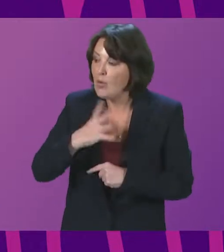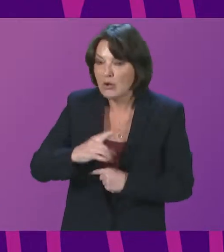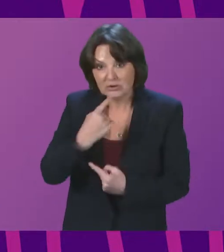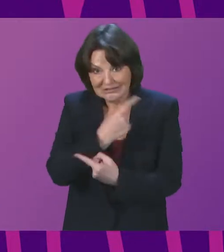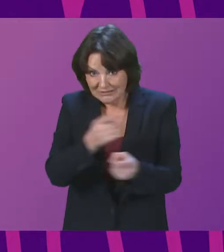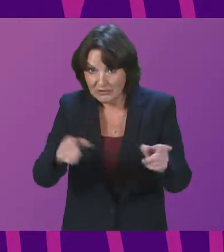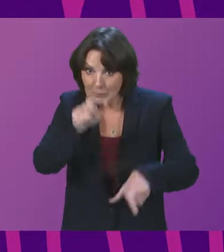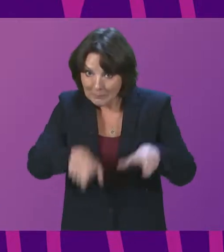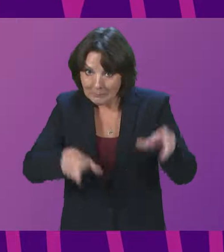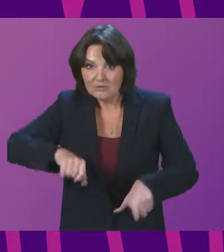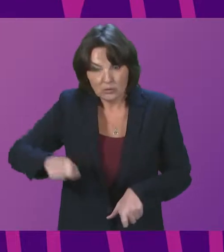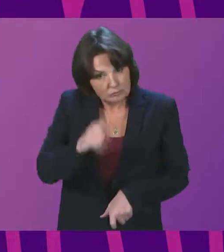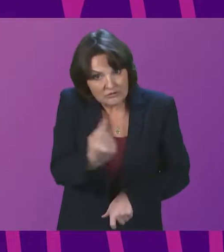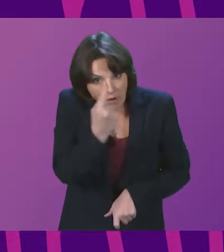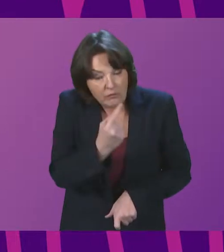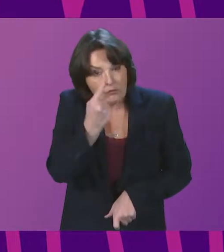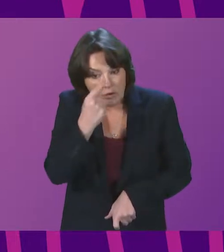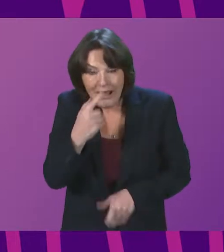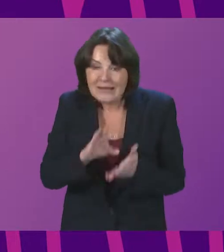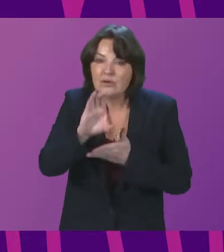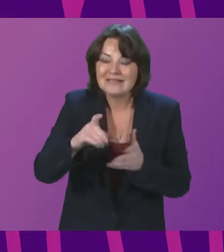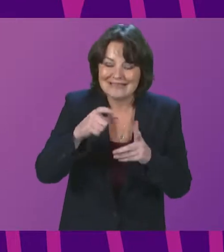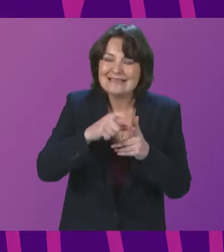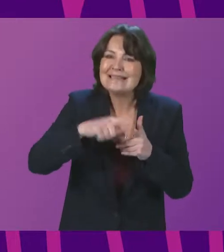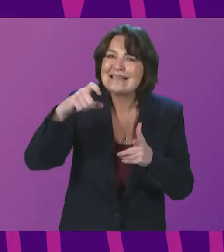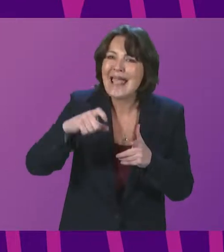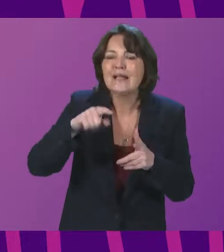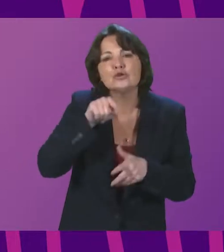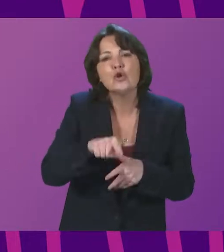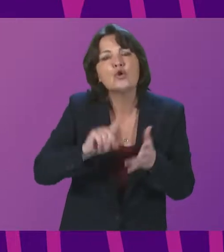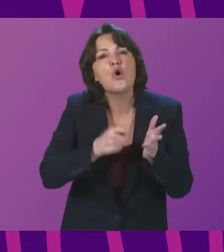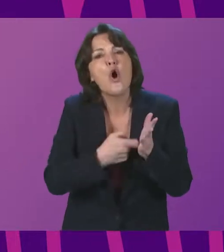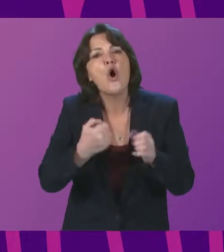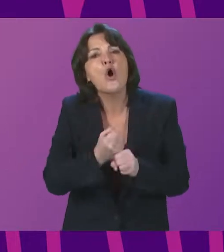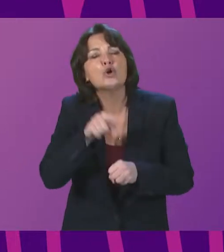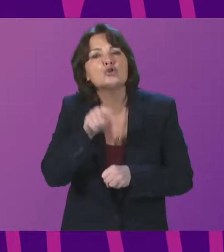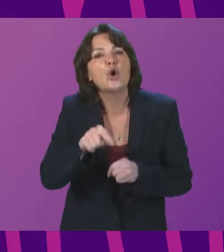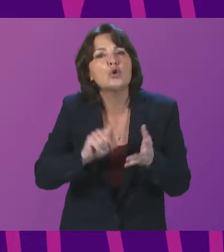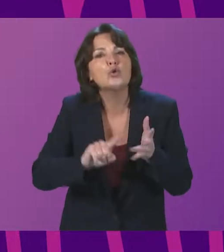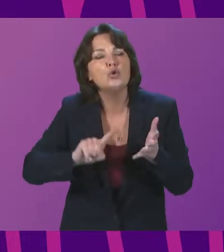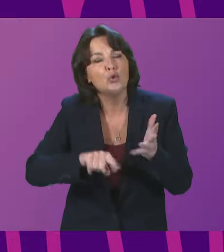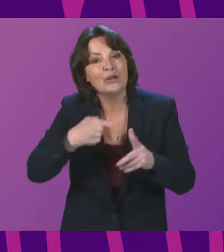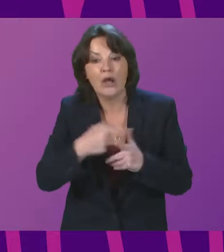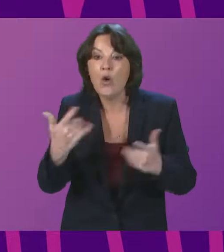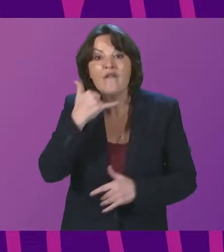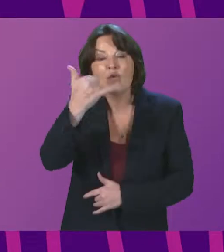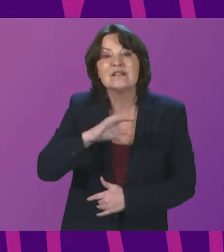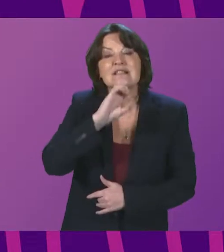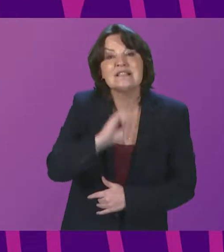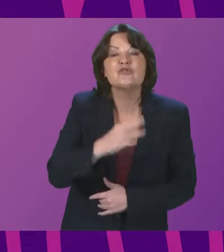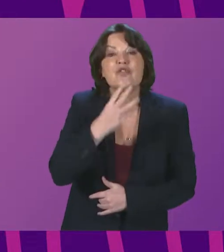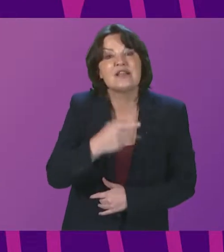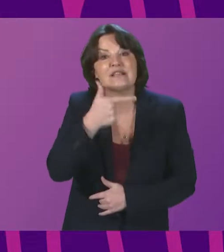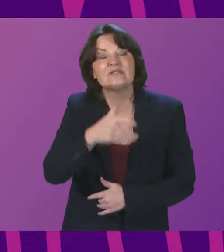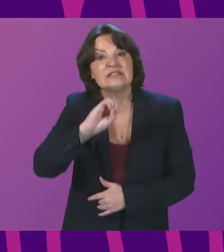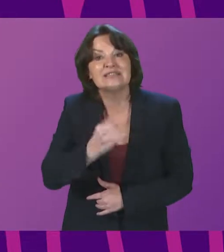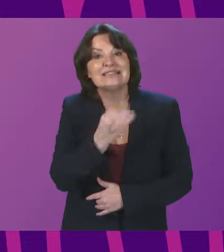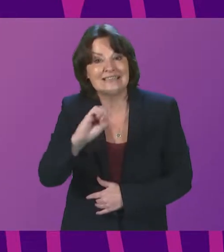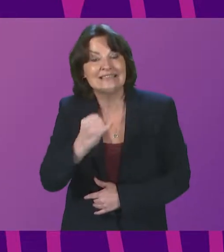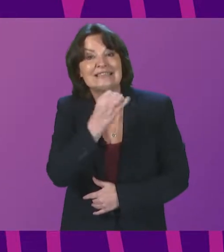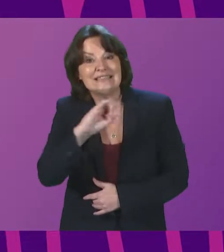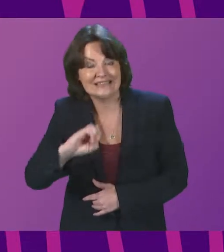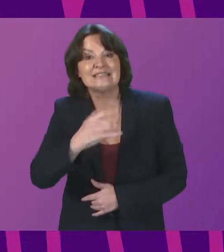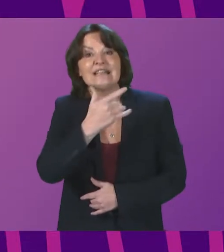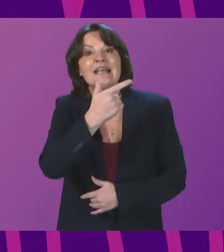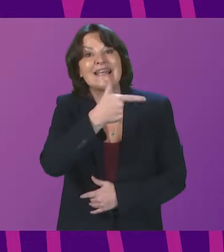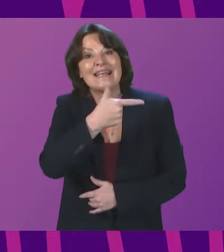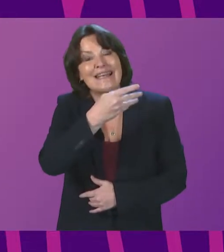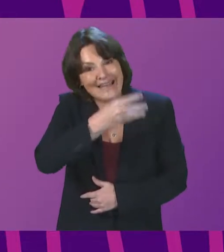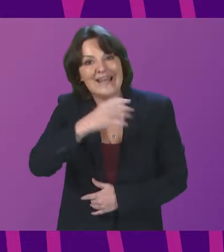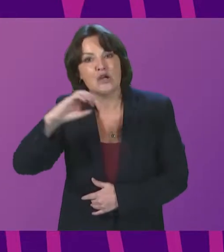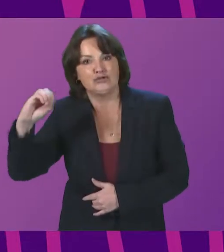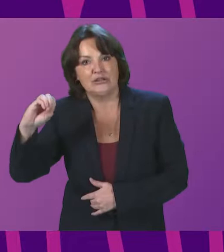they can donate to the appeal at dec.org.uk or by telephoning 0370 6060900, or £10 can